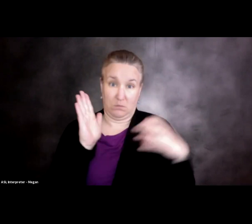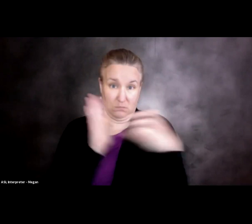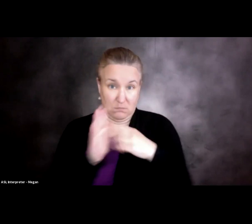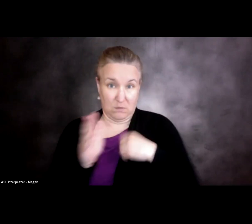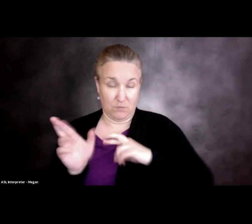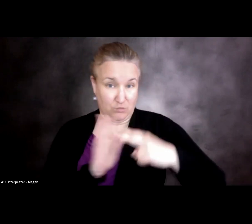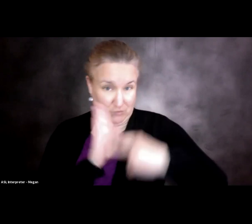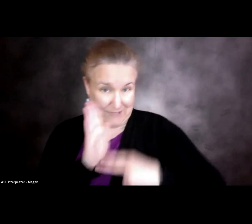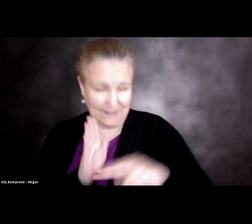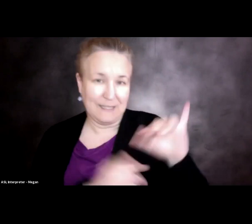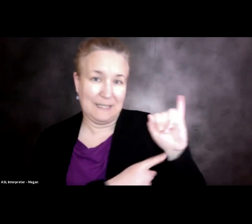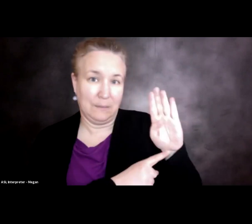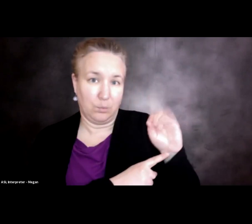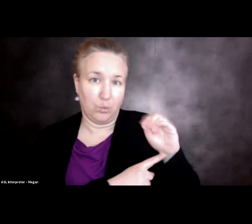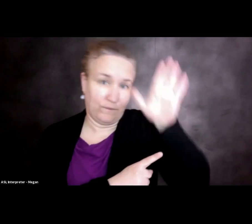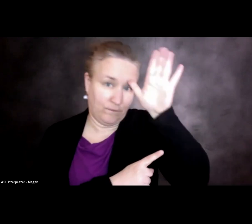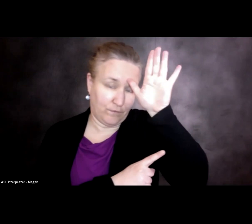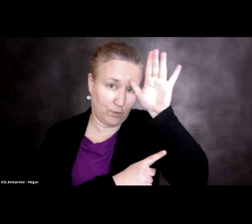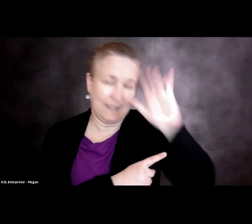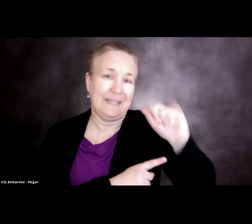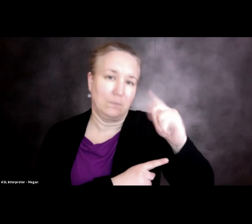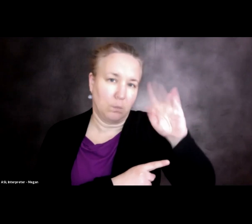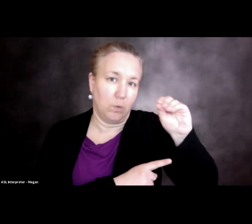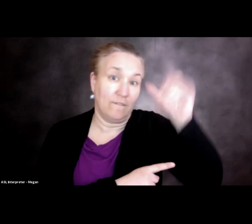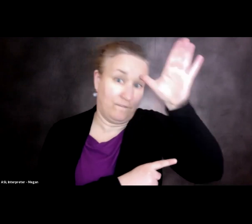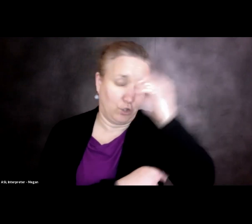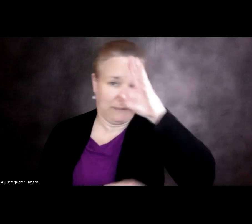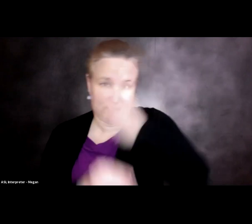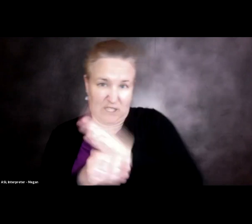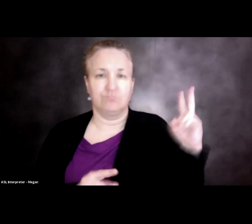an Igbo father and son come into contact